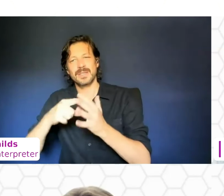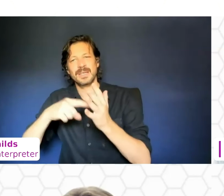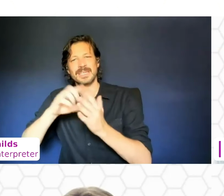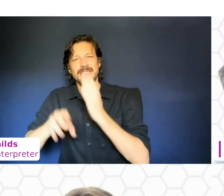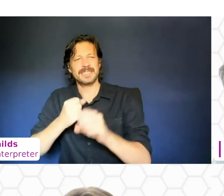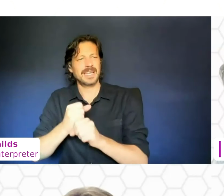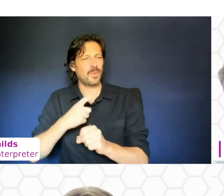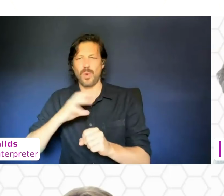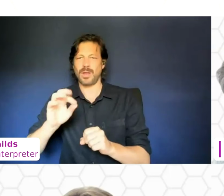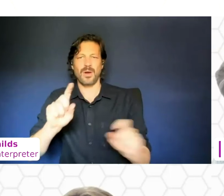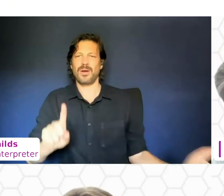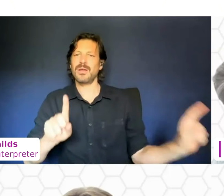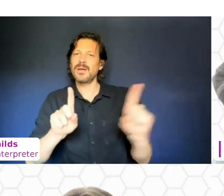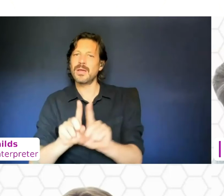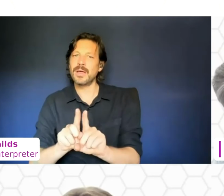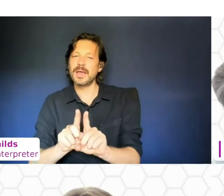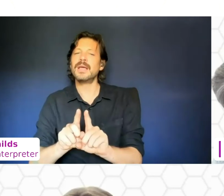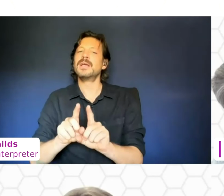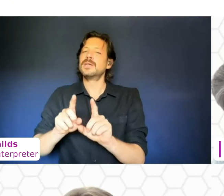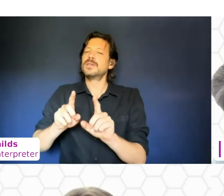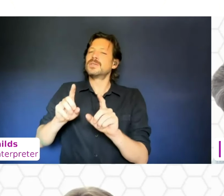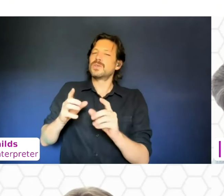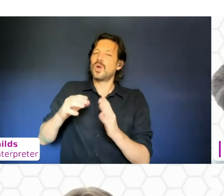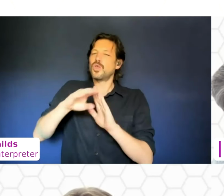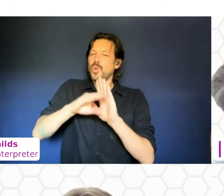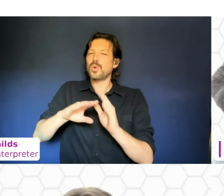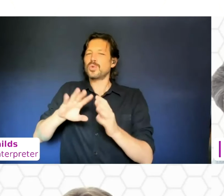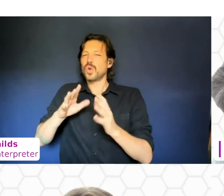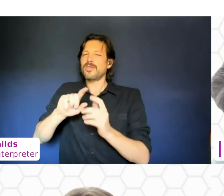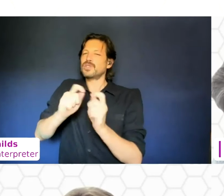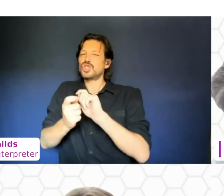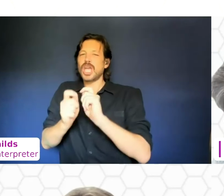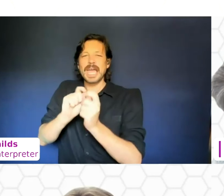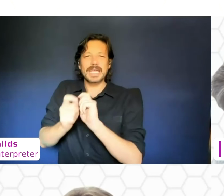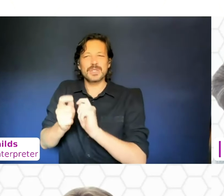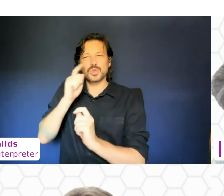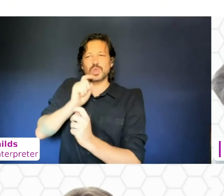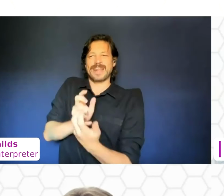things have adjusted to try to work around what people want and what providers are doing, but it's